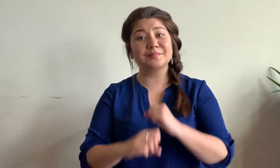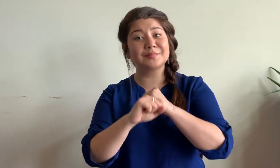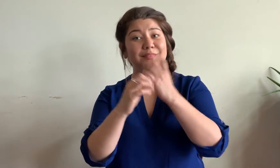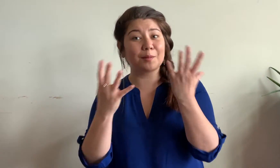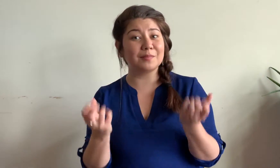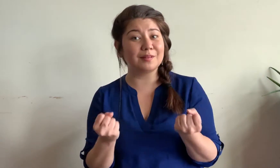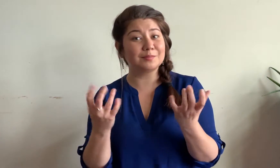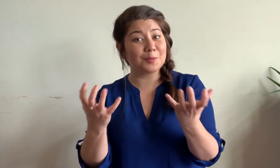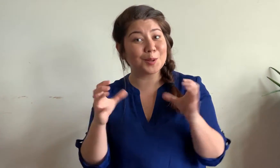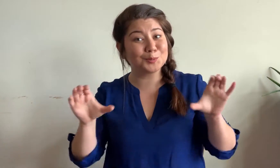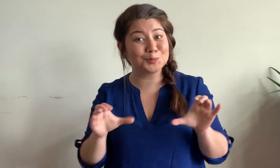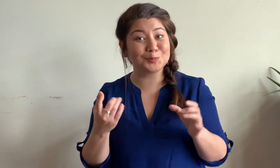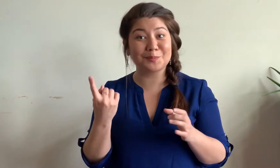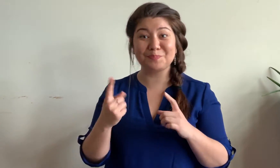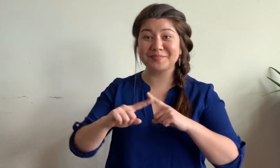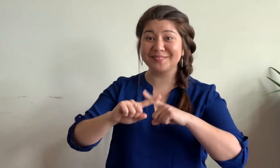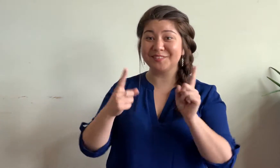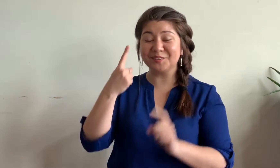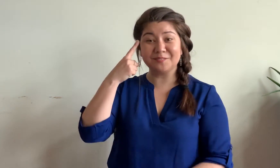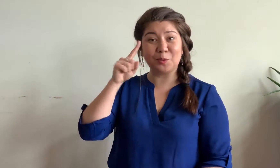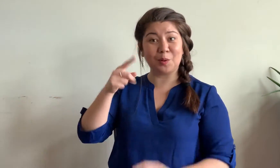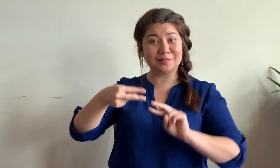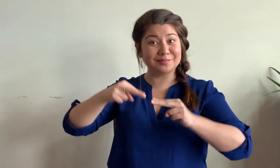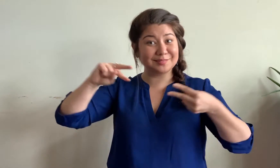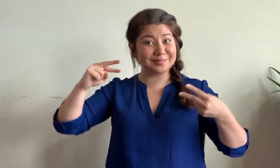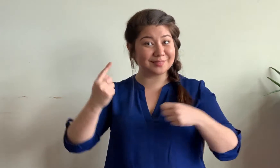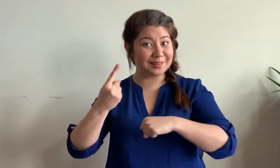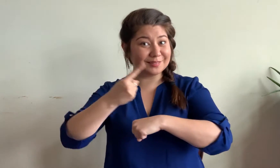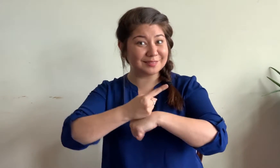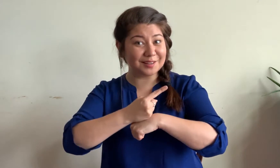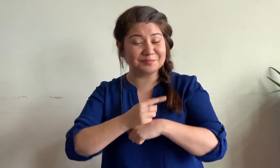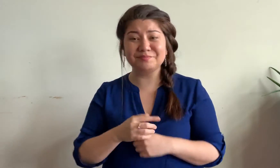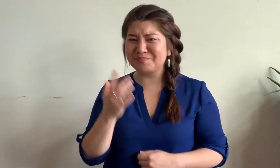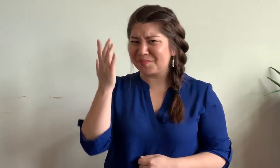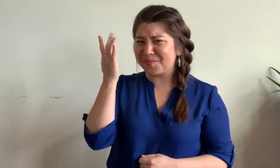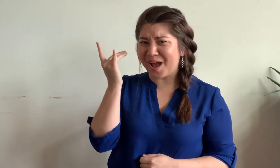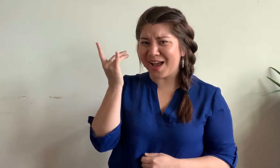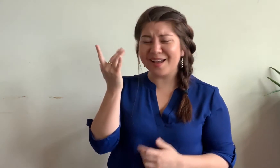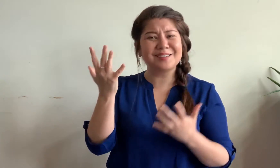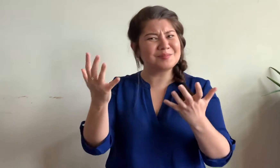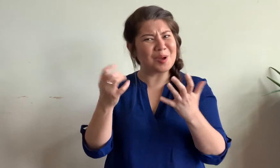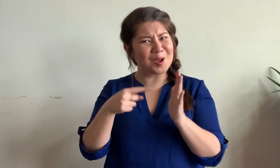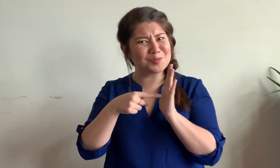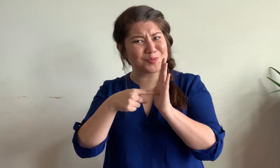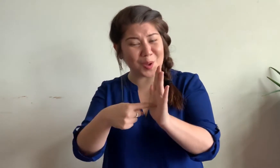To celebrate, Atomic Hands wants to do something different to show